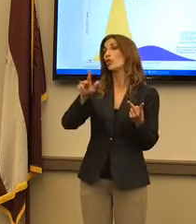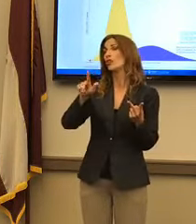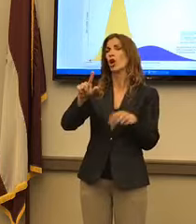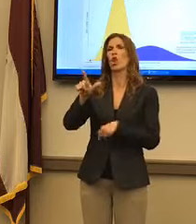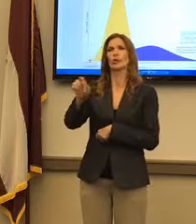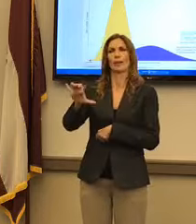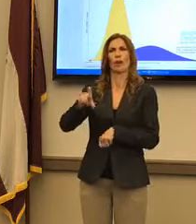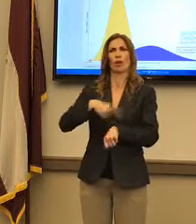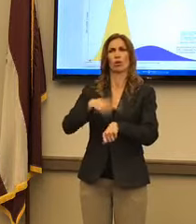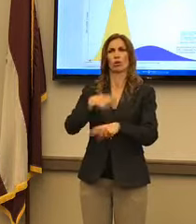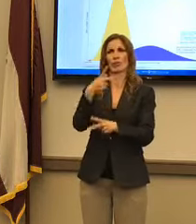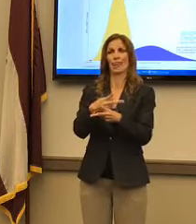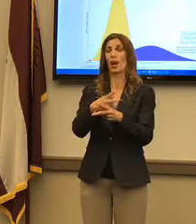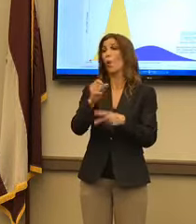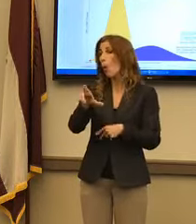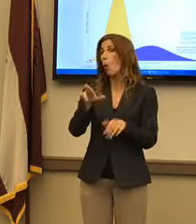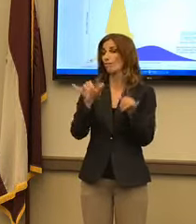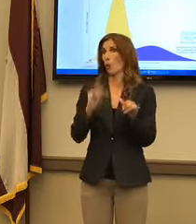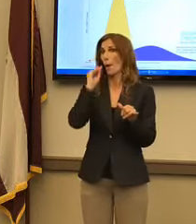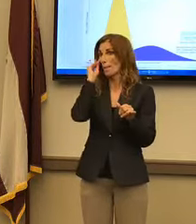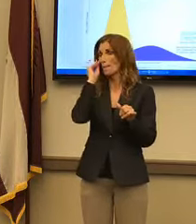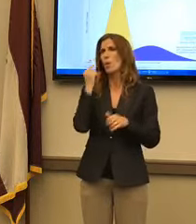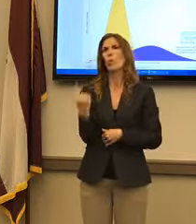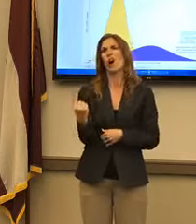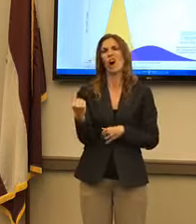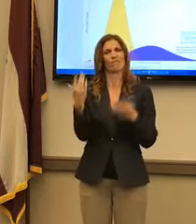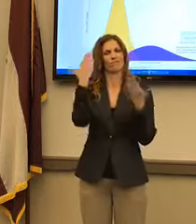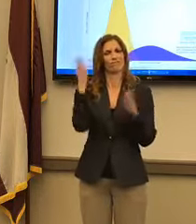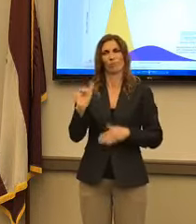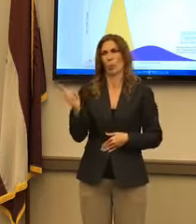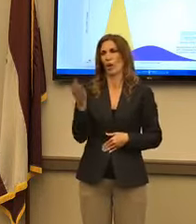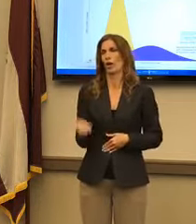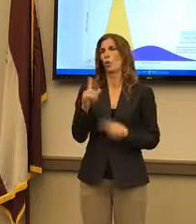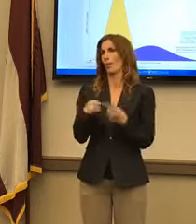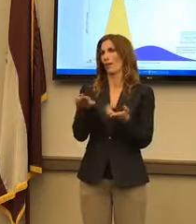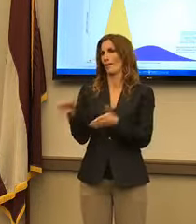facility or their residence and one we don't have information on they ranged in